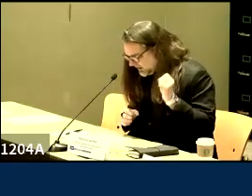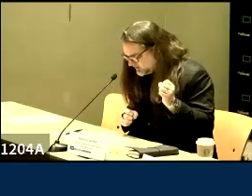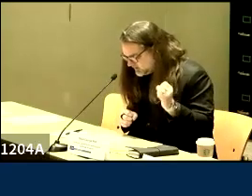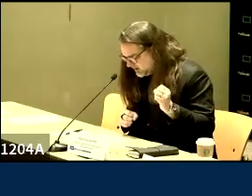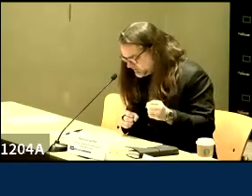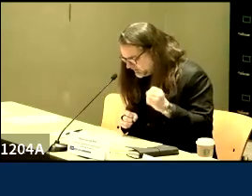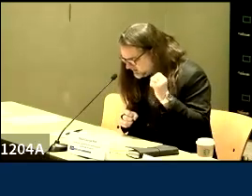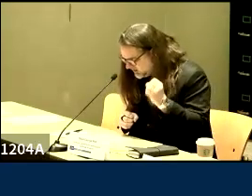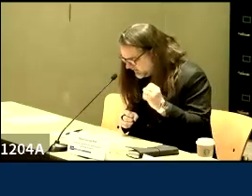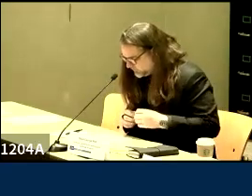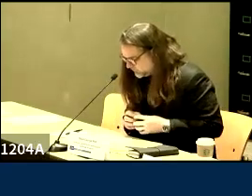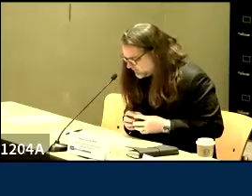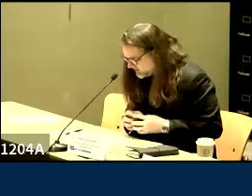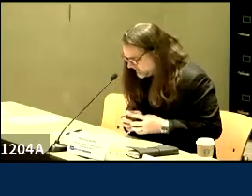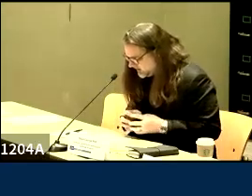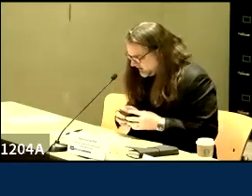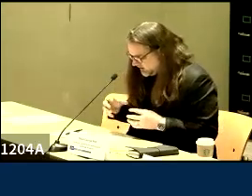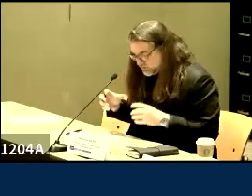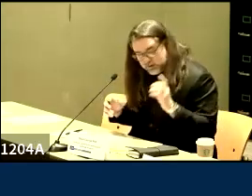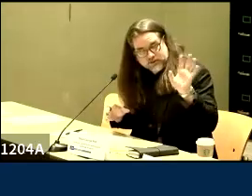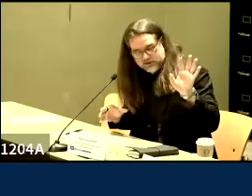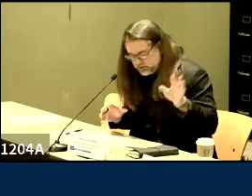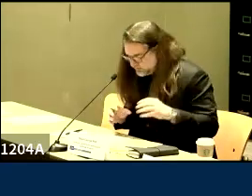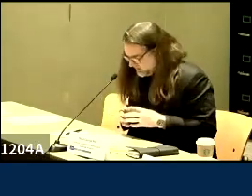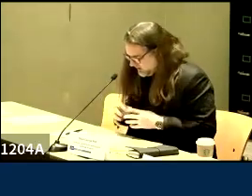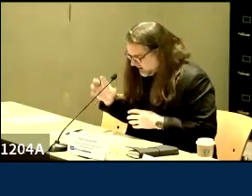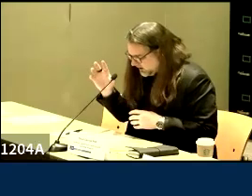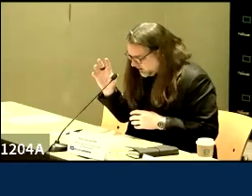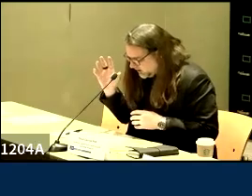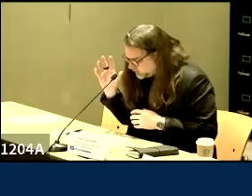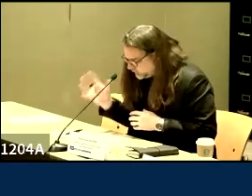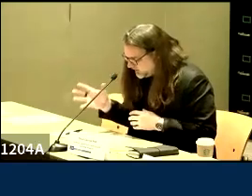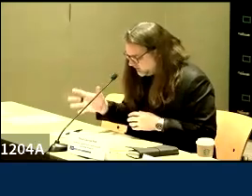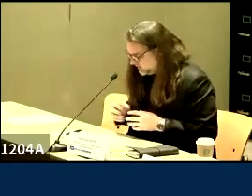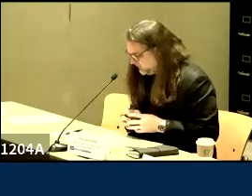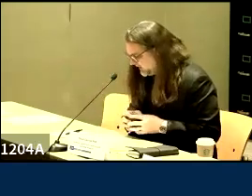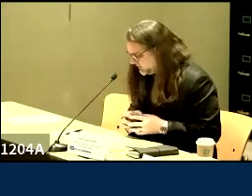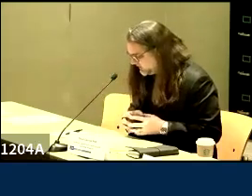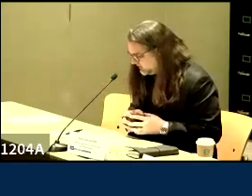At its inception, CFA was represented, 2021, excuse me, a critical investment